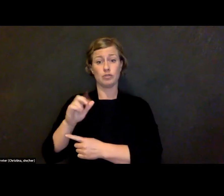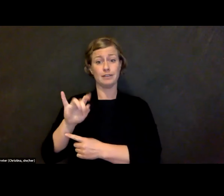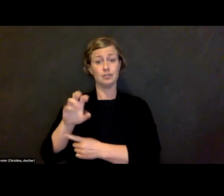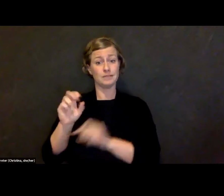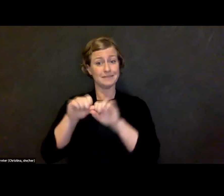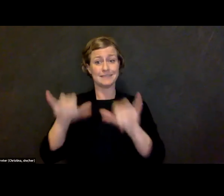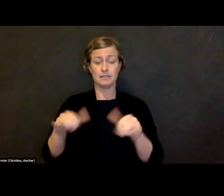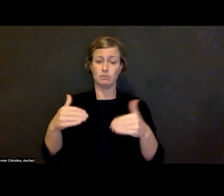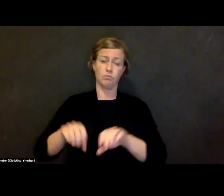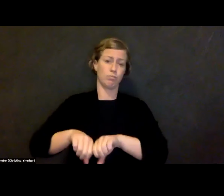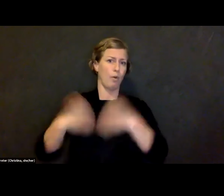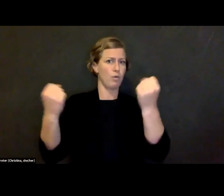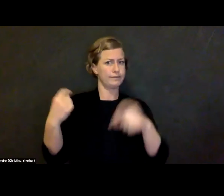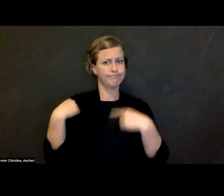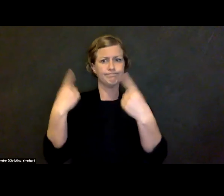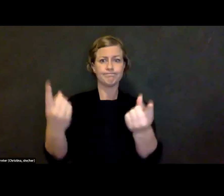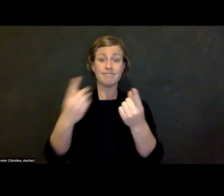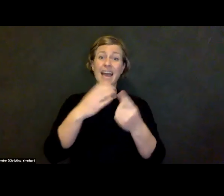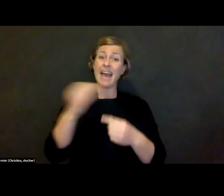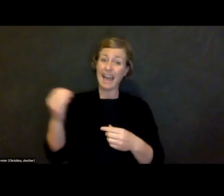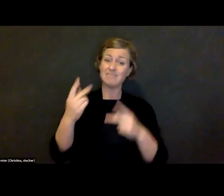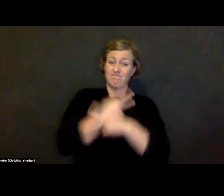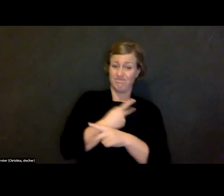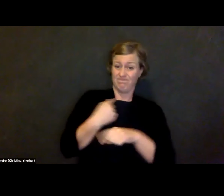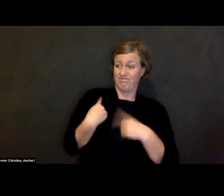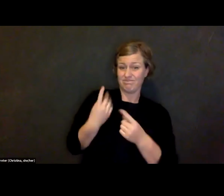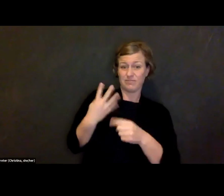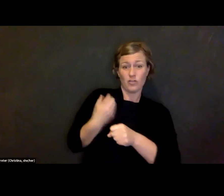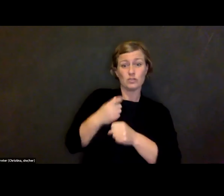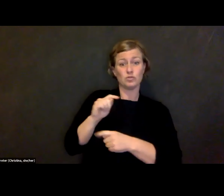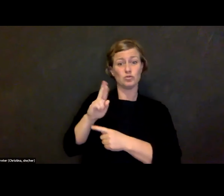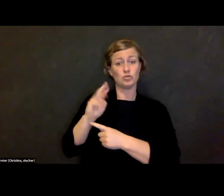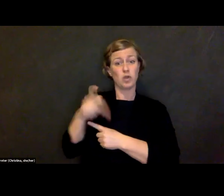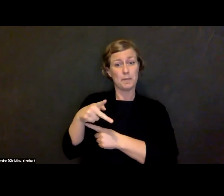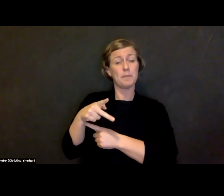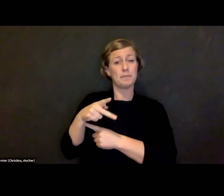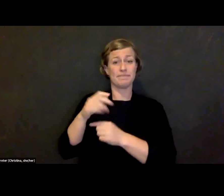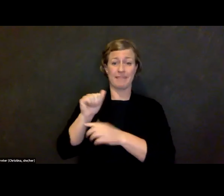partner on these issues. We know the immigration system has been broken for a long time